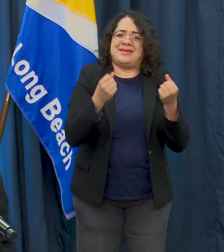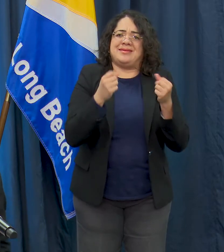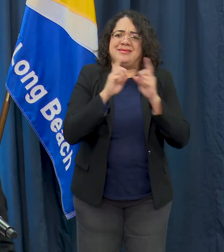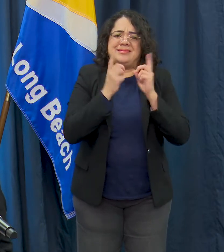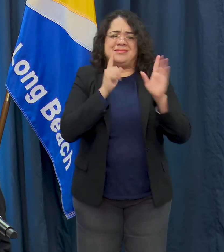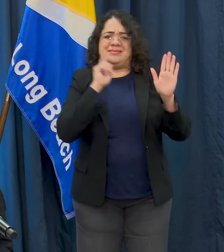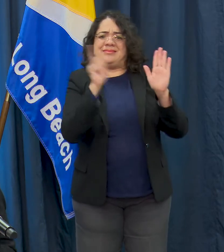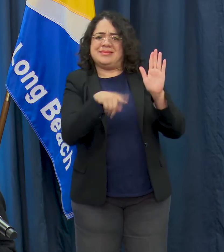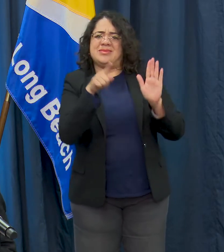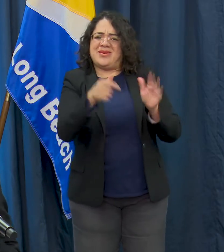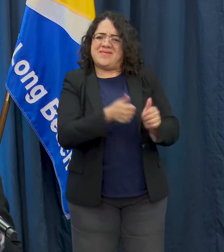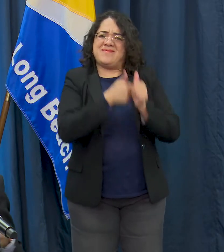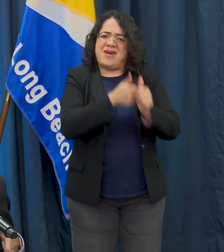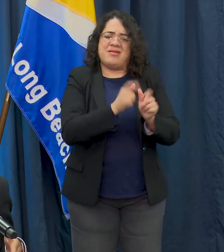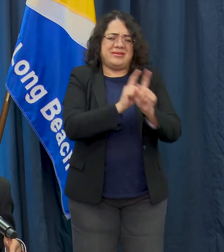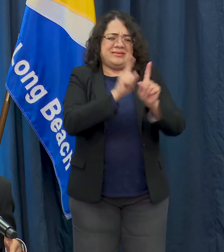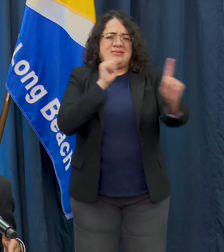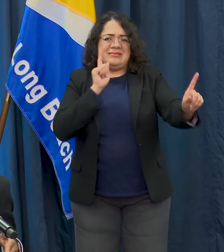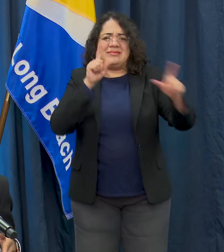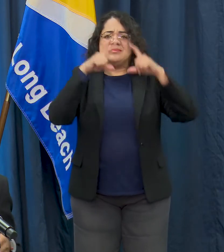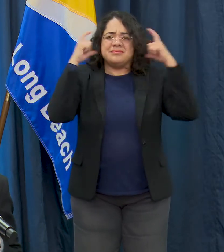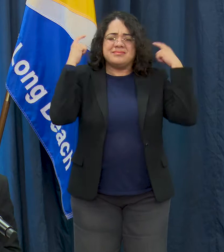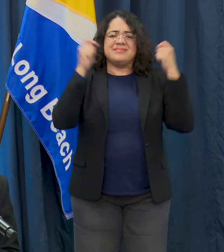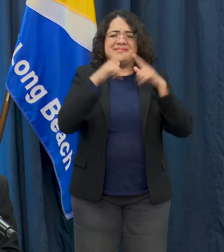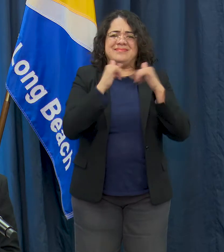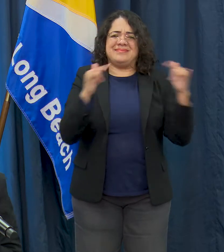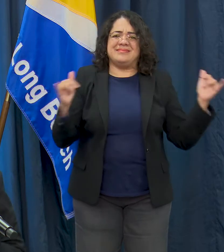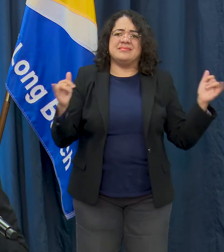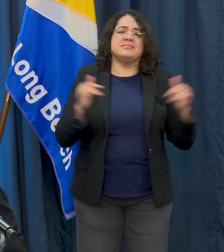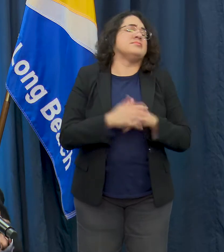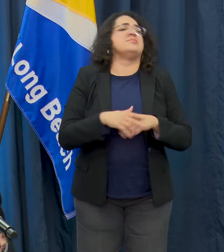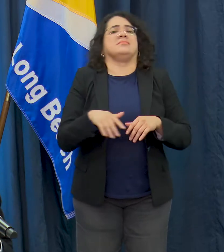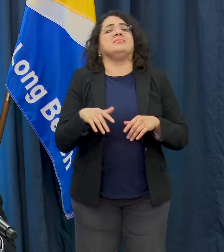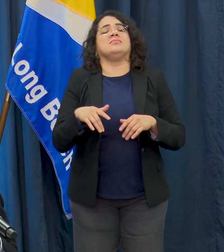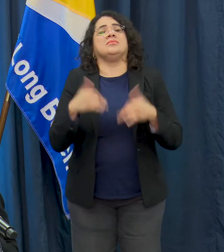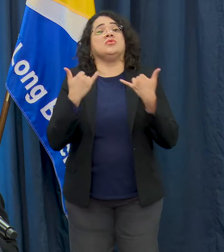of course we know that starting today we're opening even more public